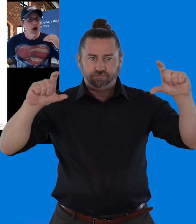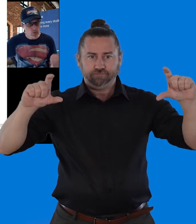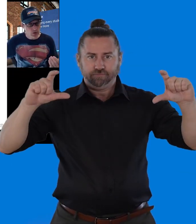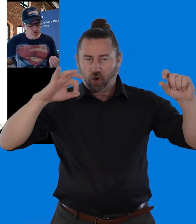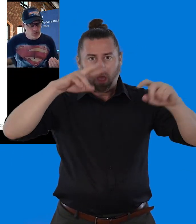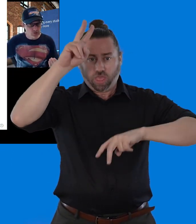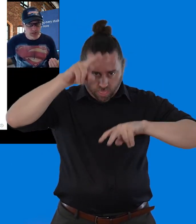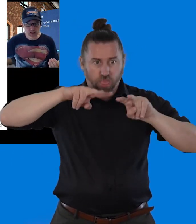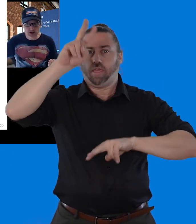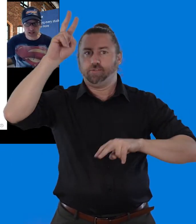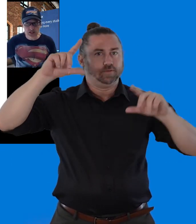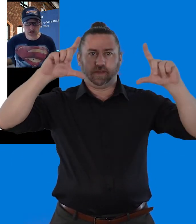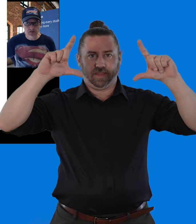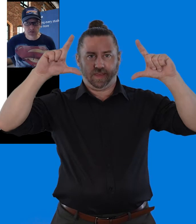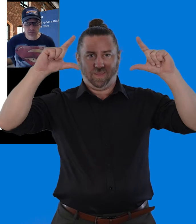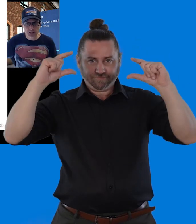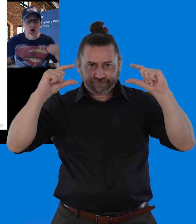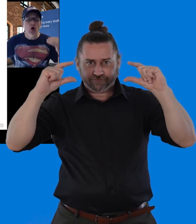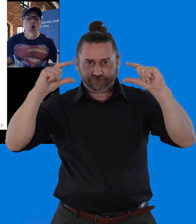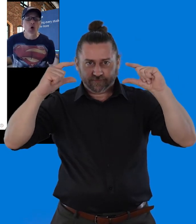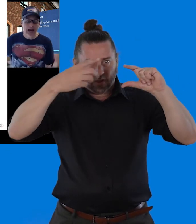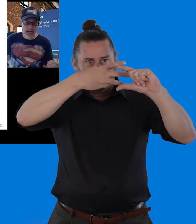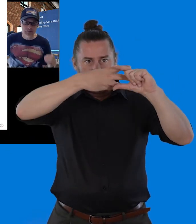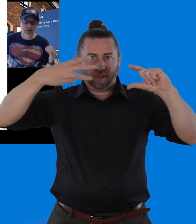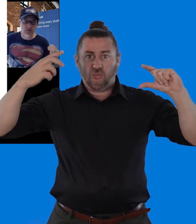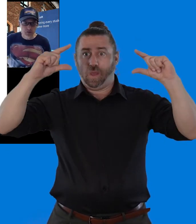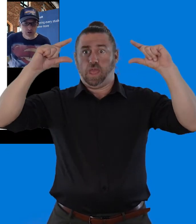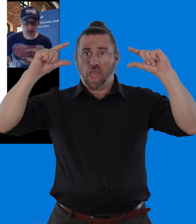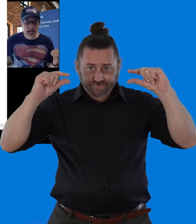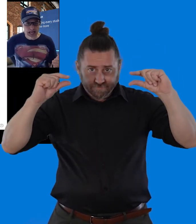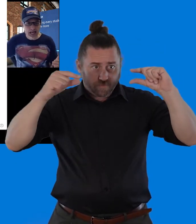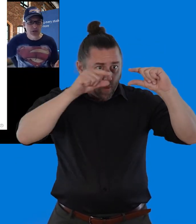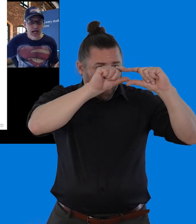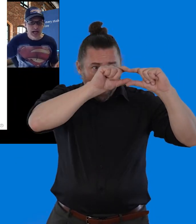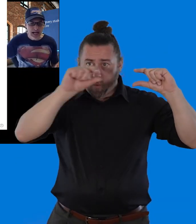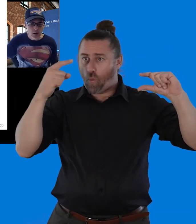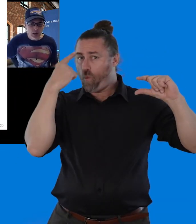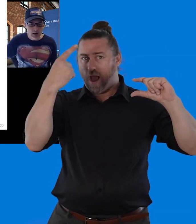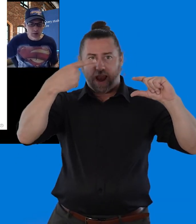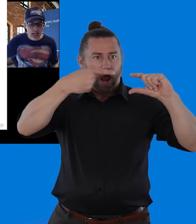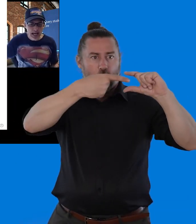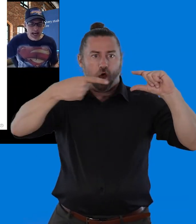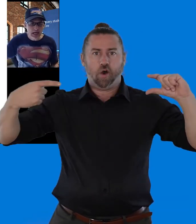I may wanna reduce my distractions even further or even further again. And now when I play...